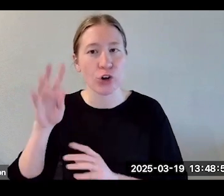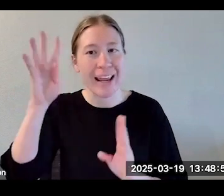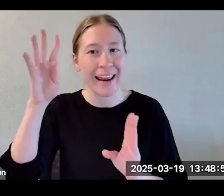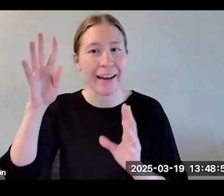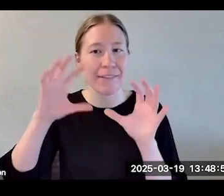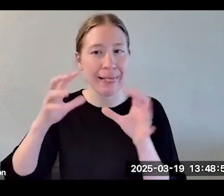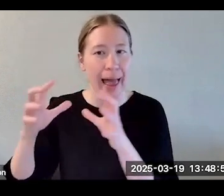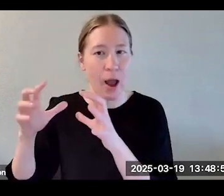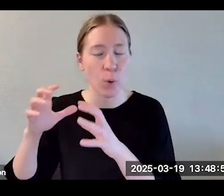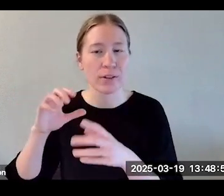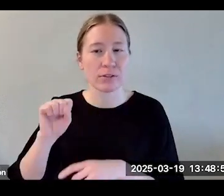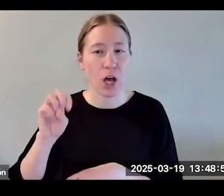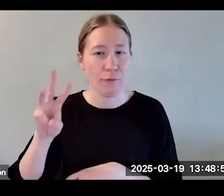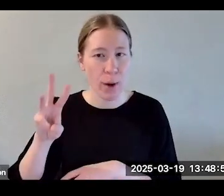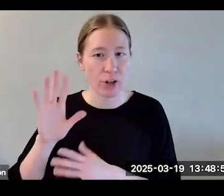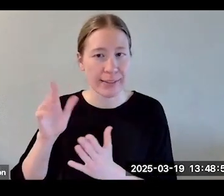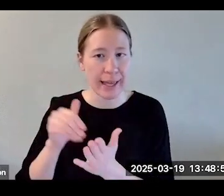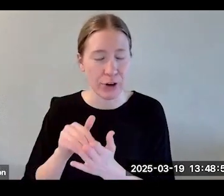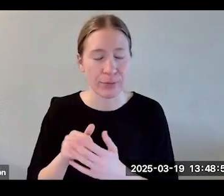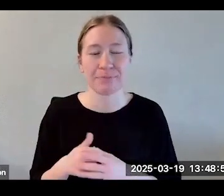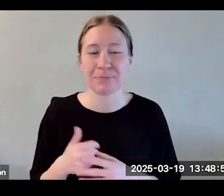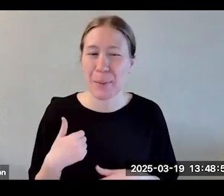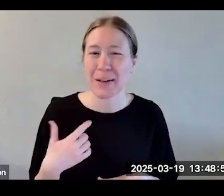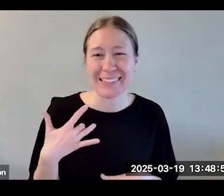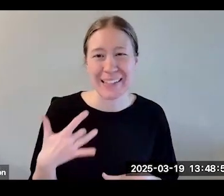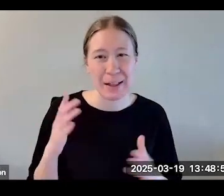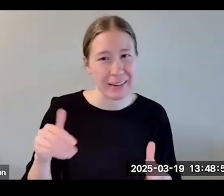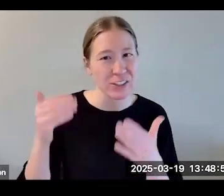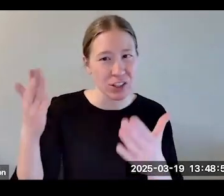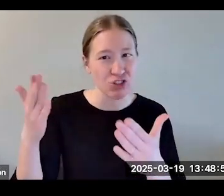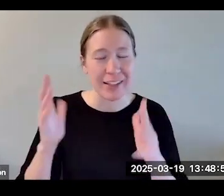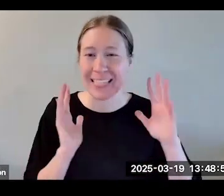So we really recommend leaving it in that, kind of, original format.